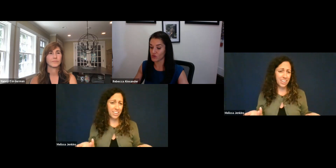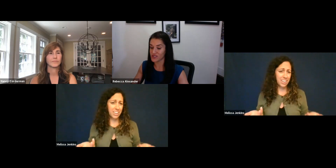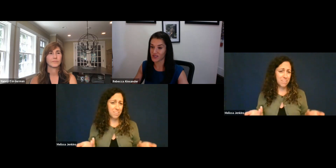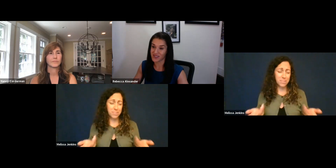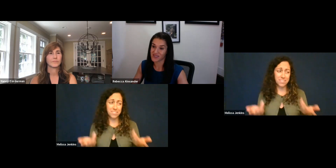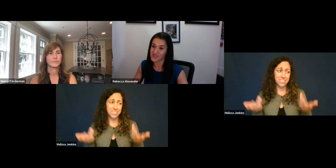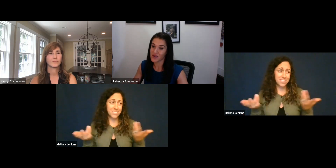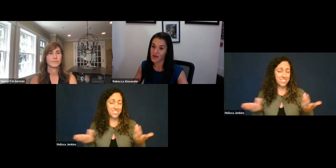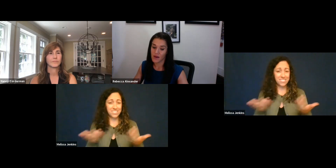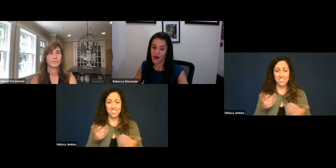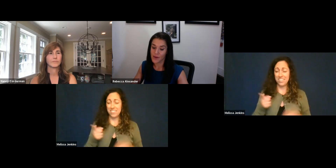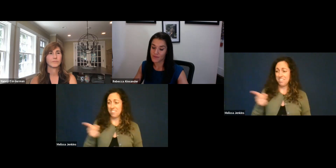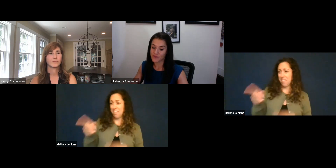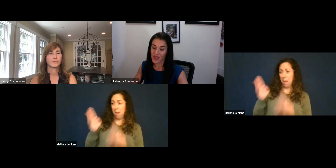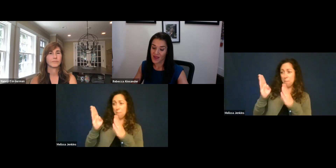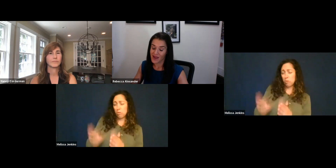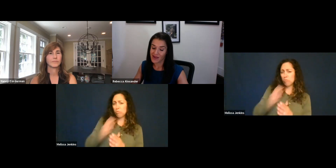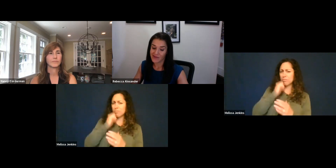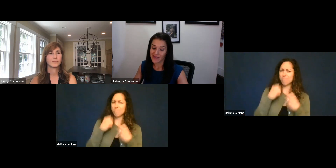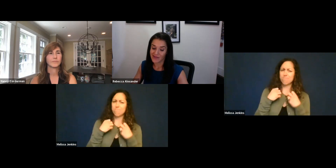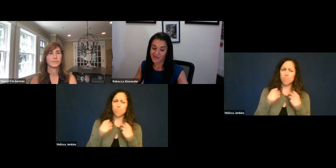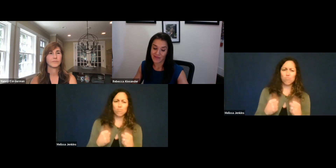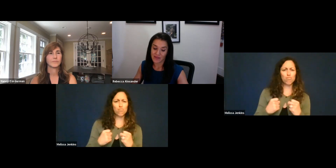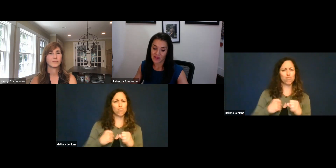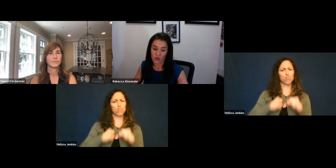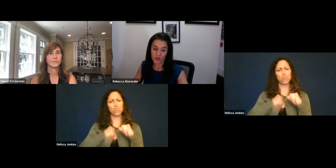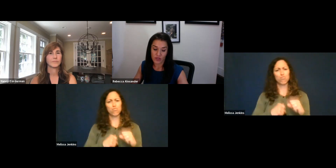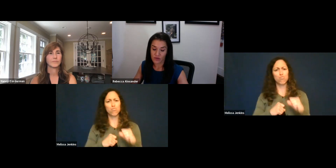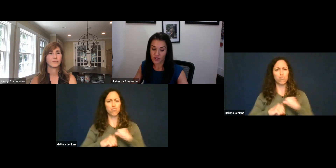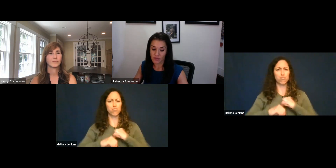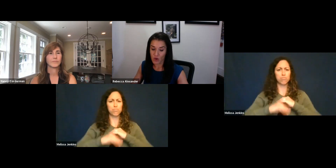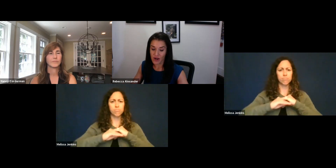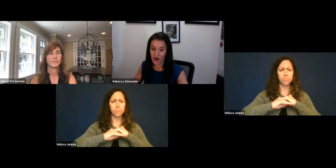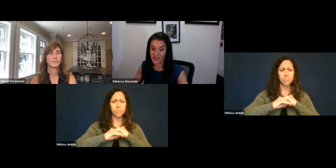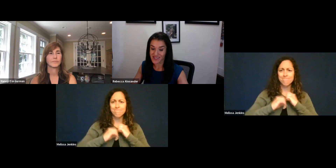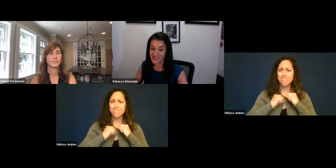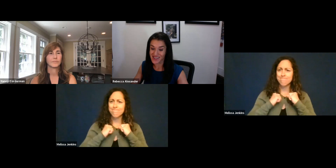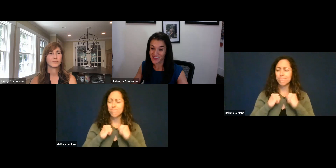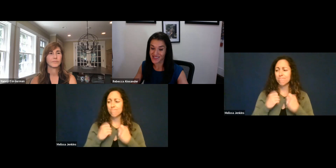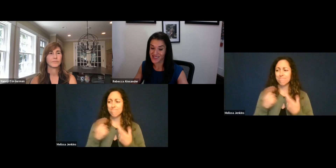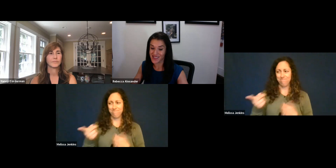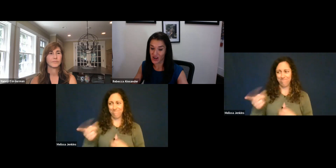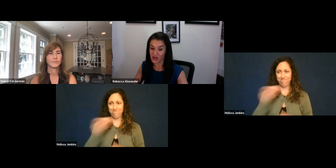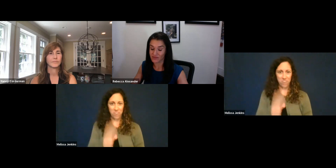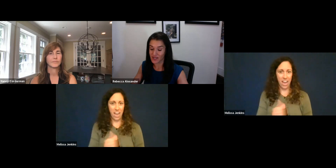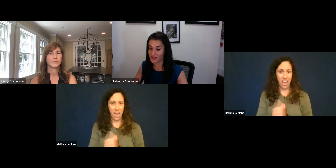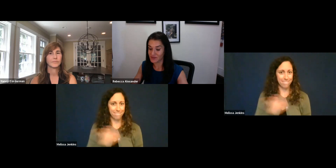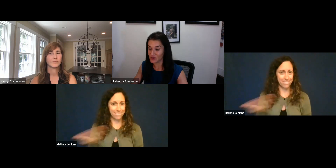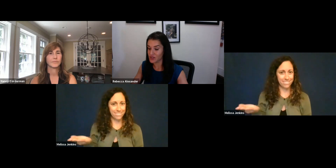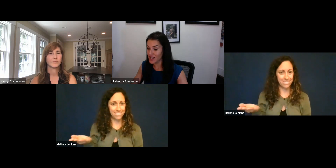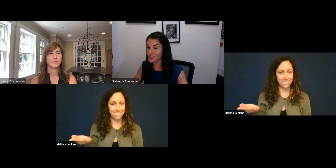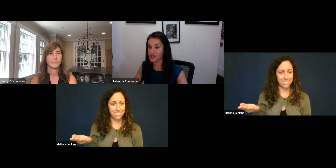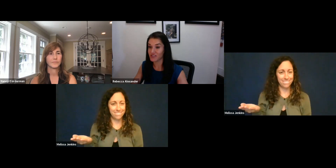or resilience. And to be quite honest, I say this is their-- and I use an expletive.